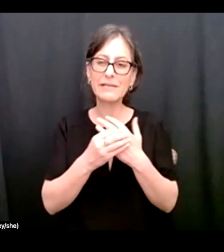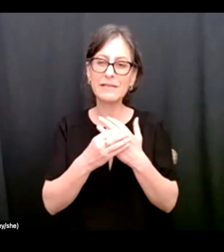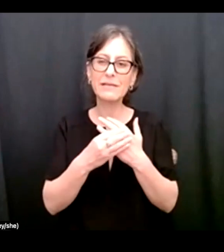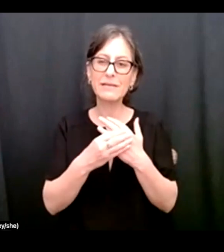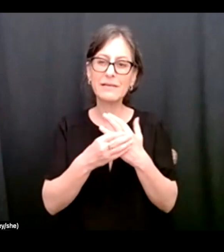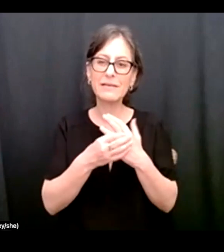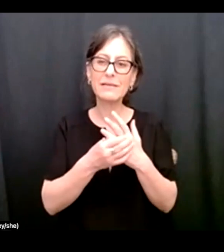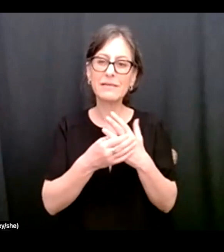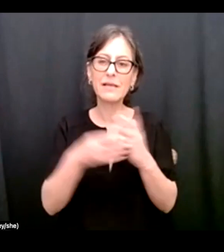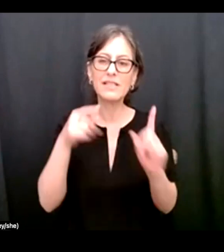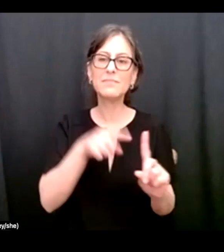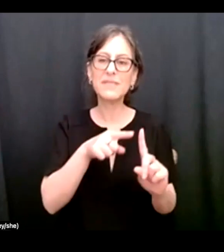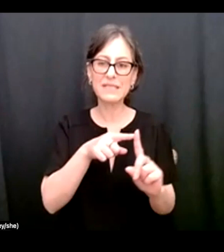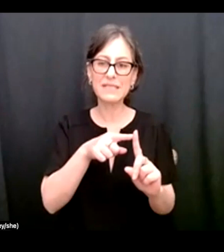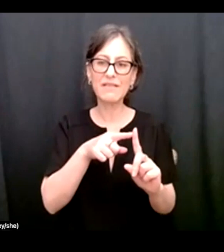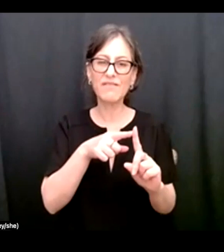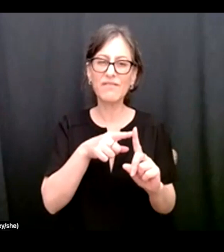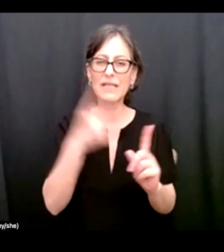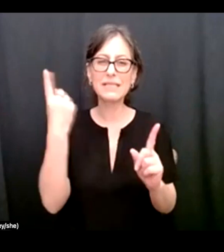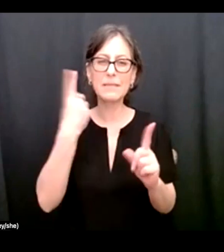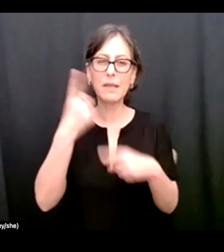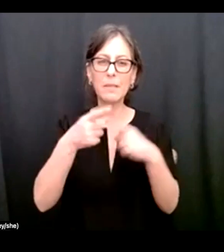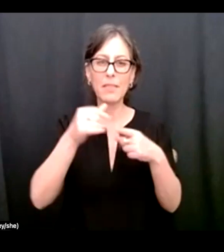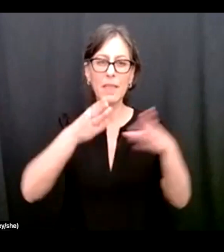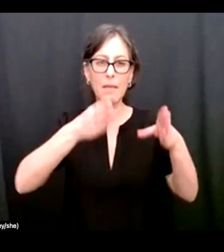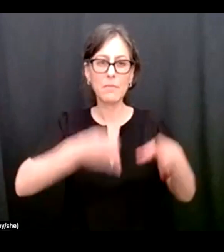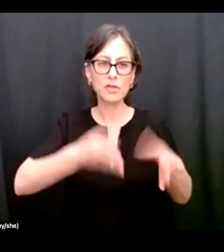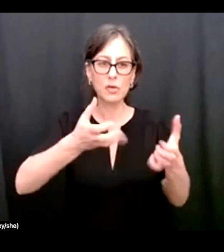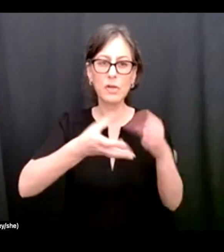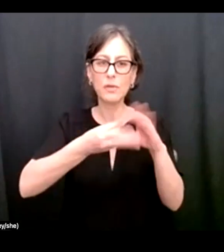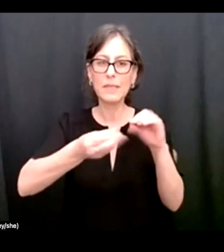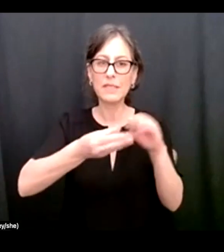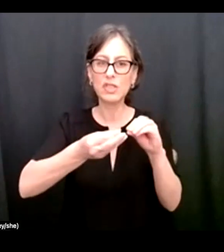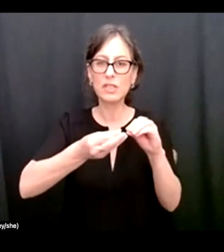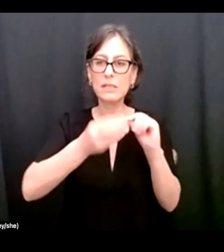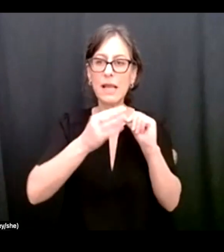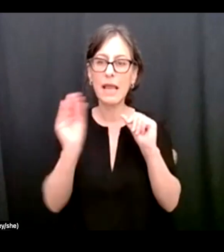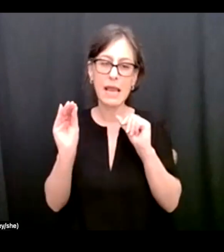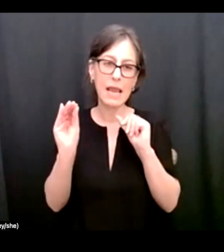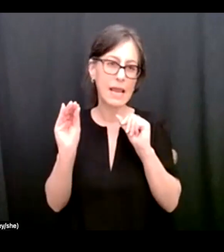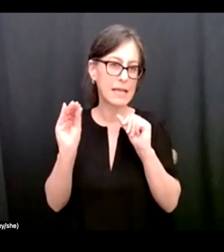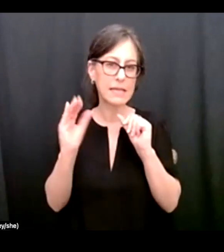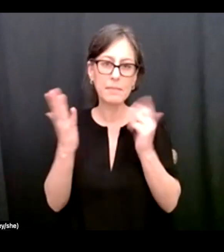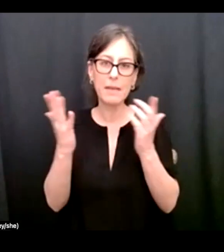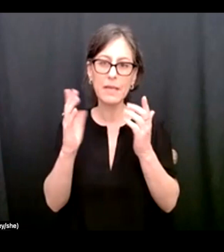a particular aspect of your person that you would like to mention and a lyric that perhaps